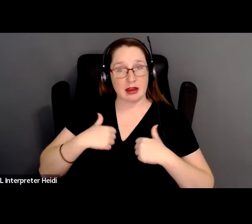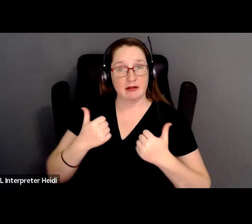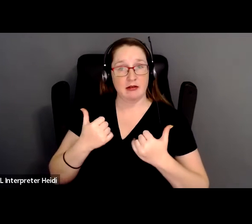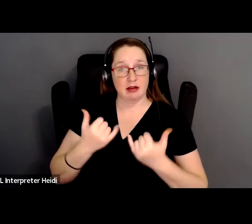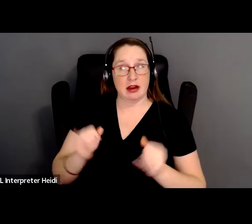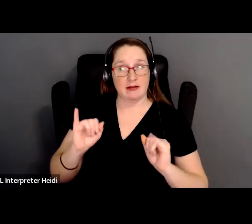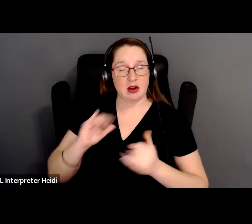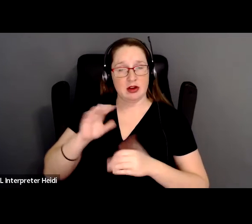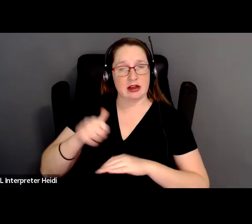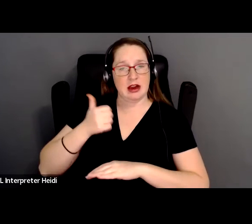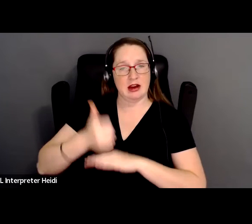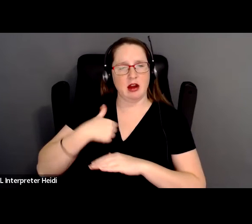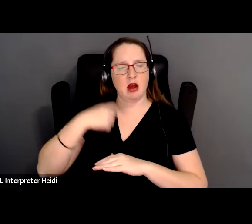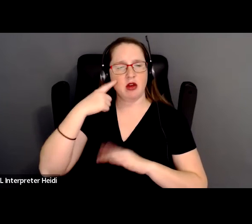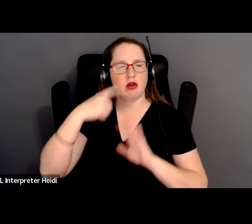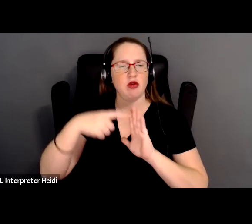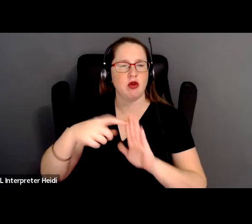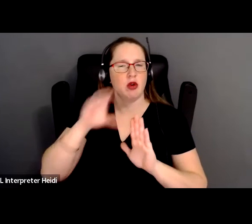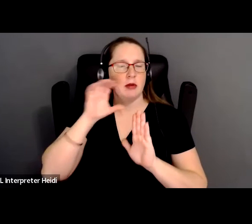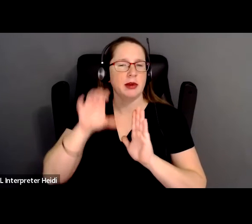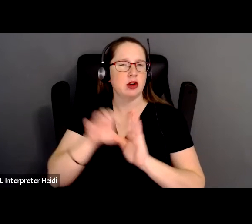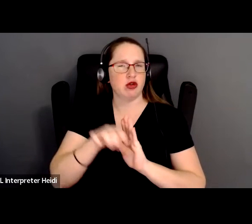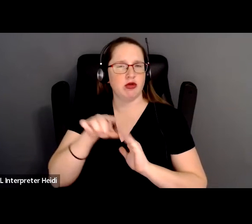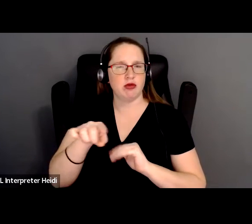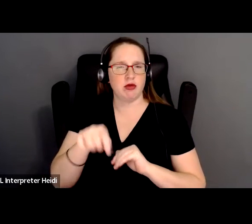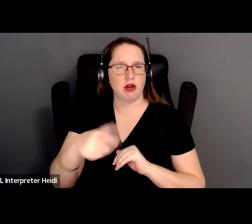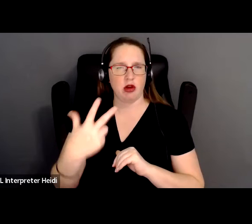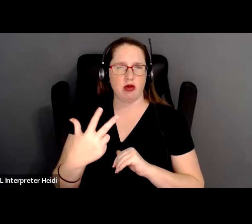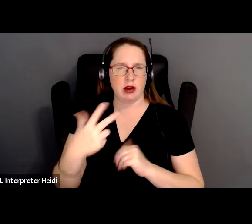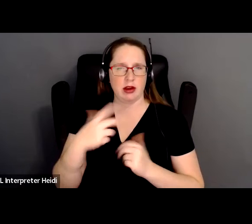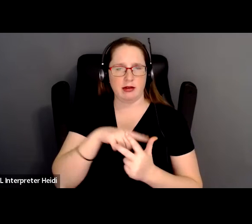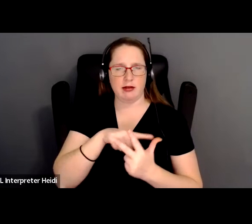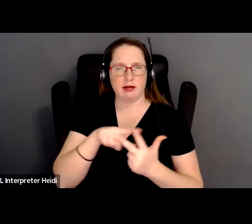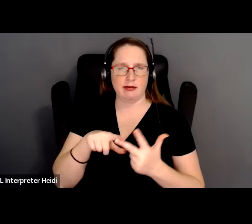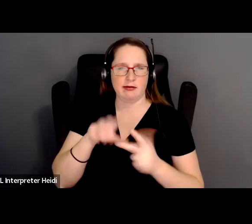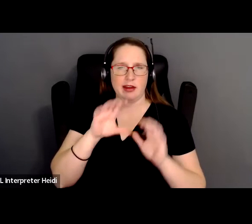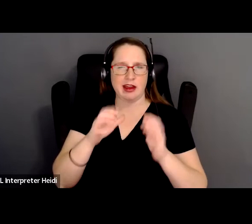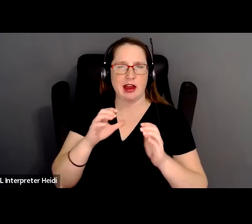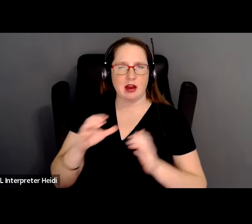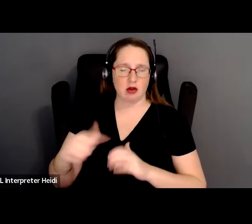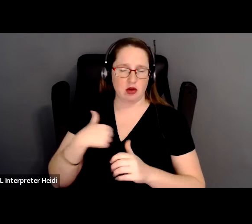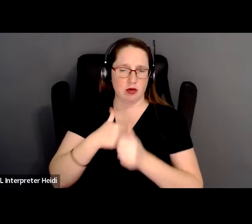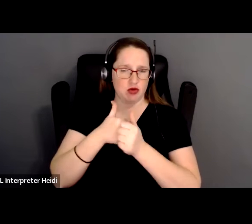without a I would show a picture of the 3 categories that we track of services